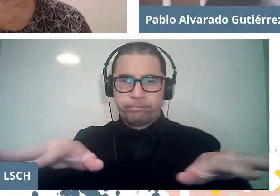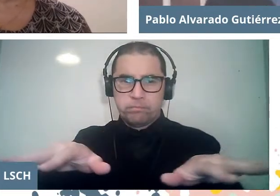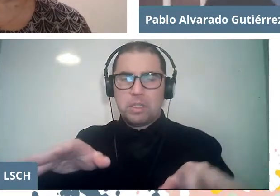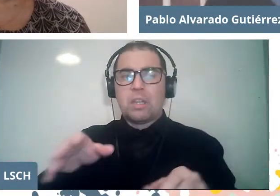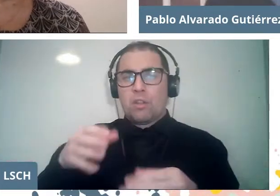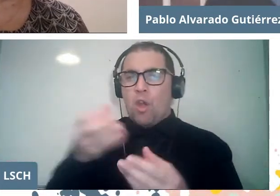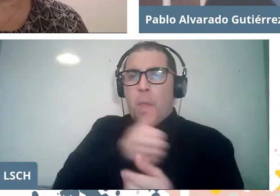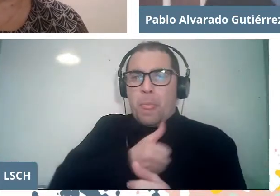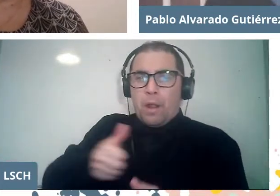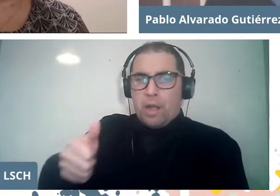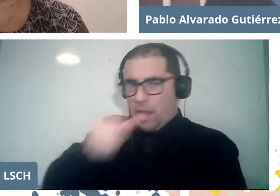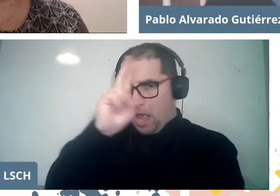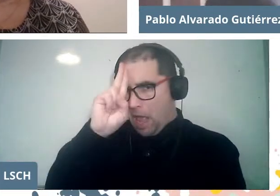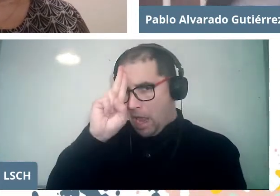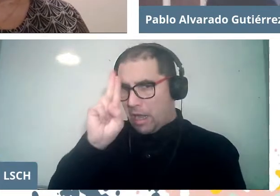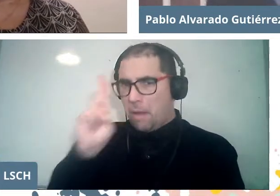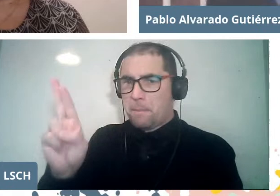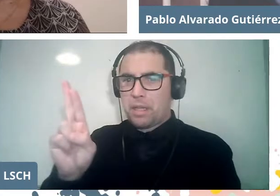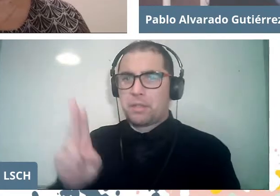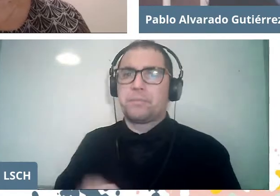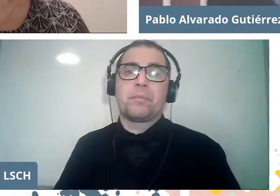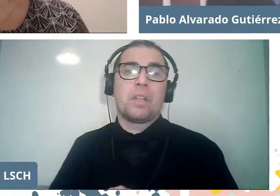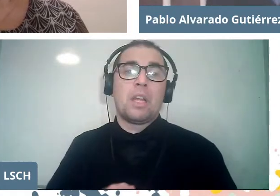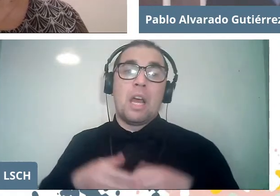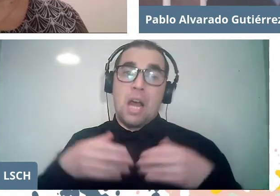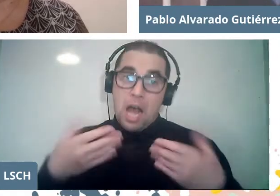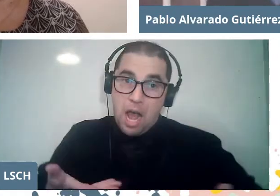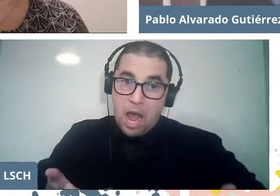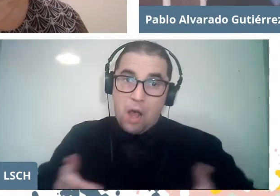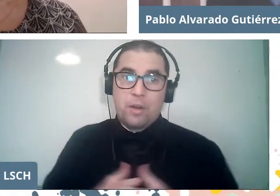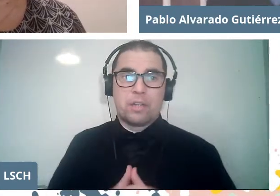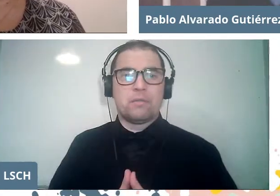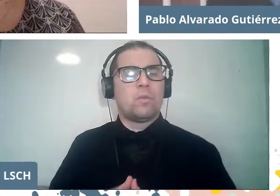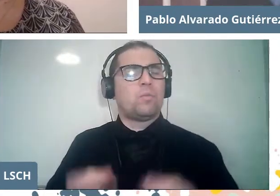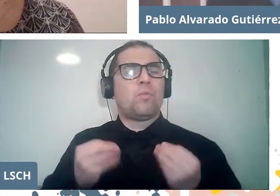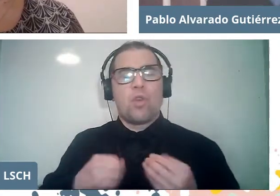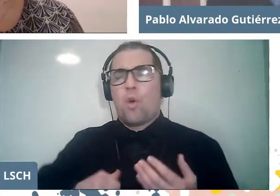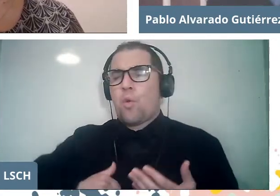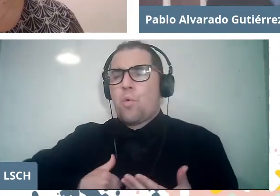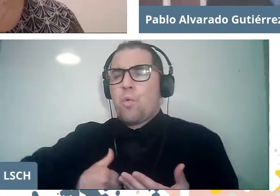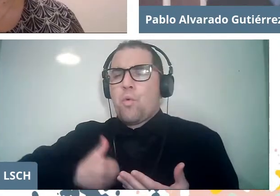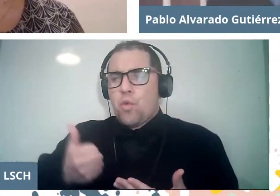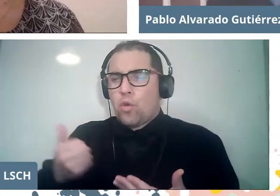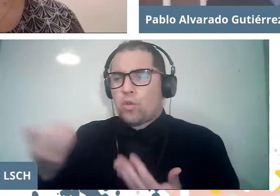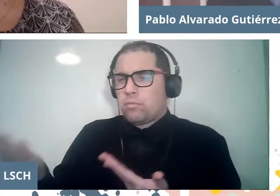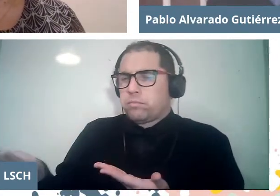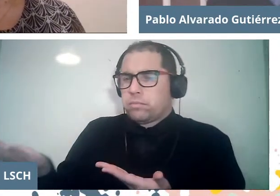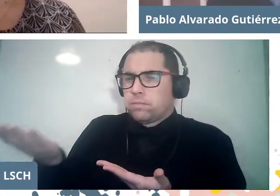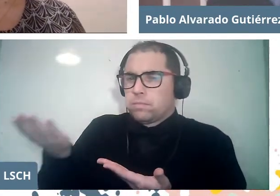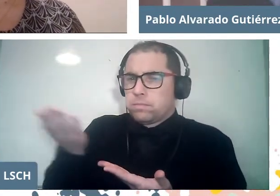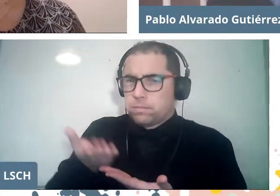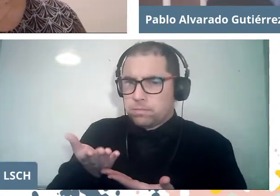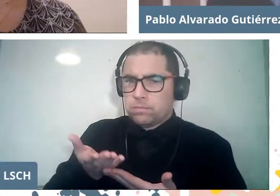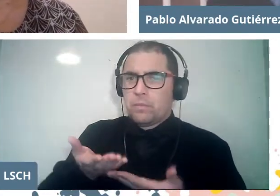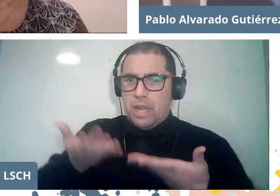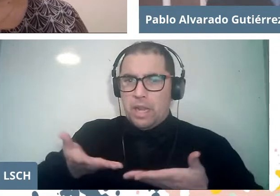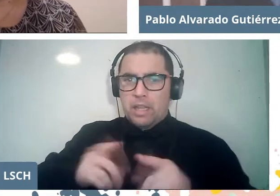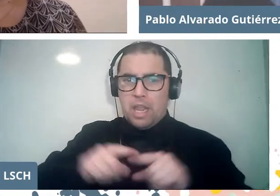unanimous recognition, and today we are very proud to receive him in this space.